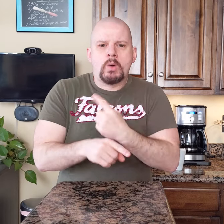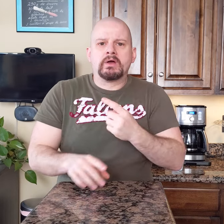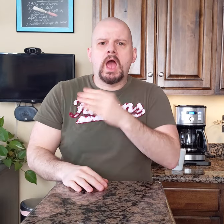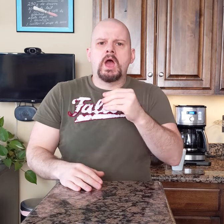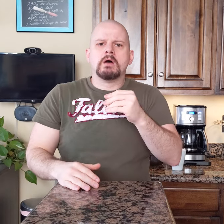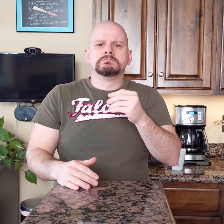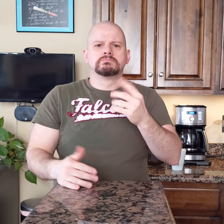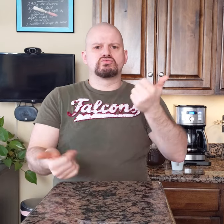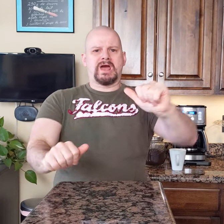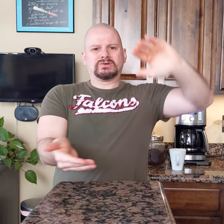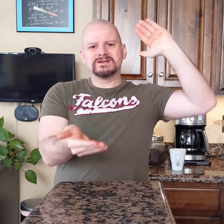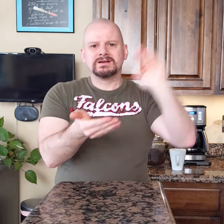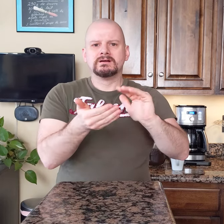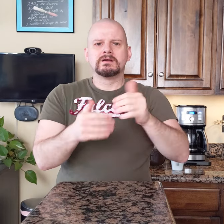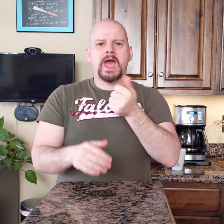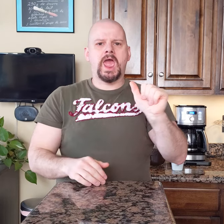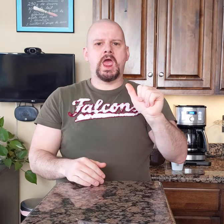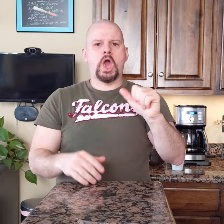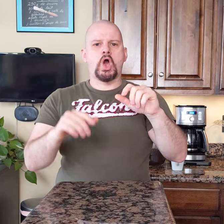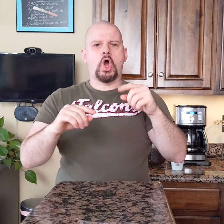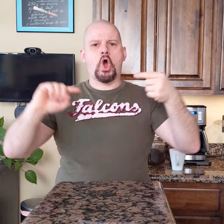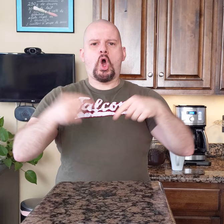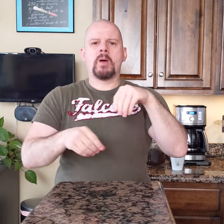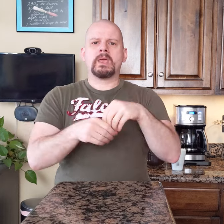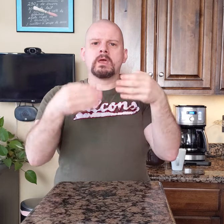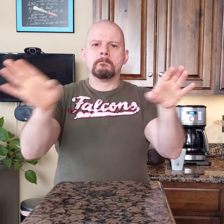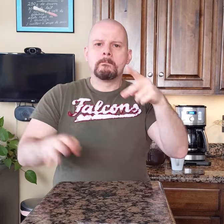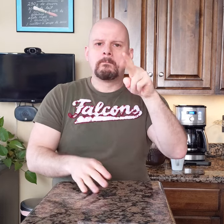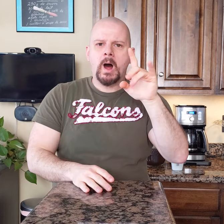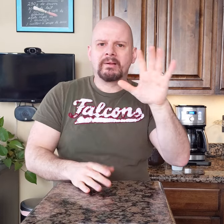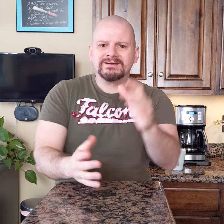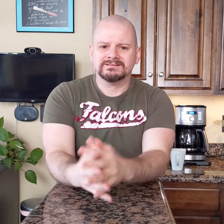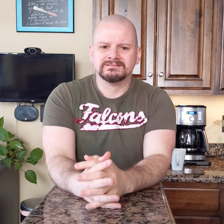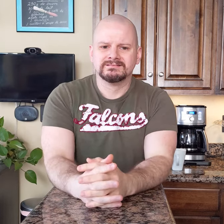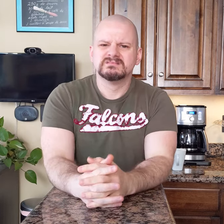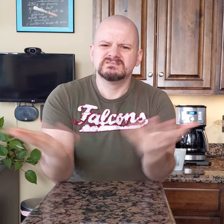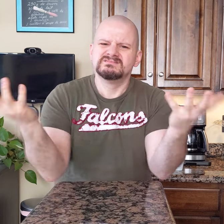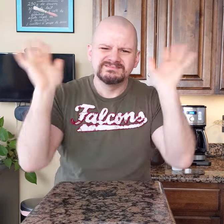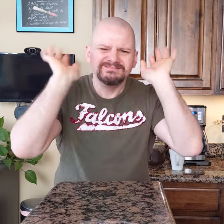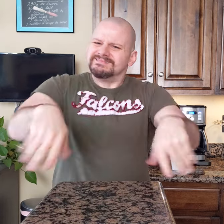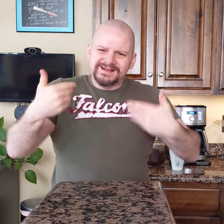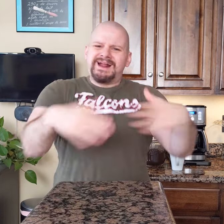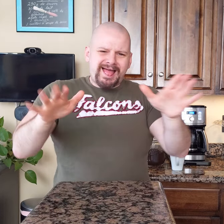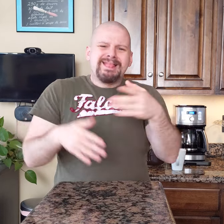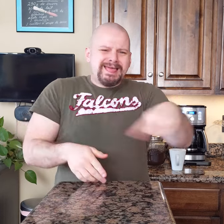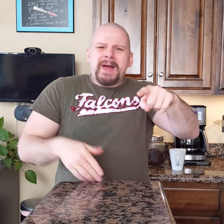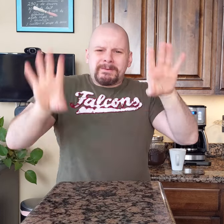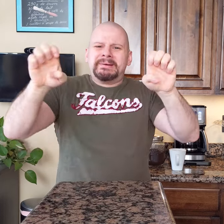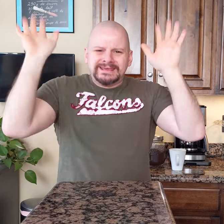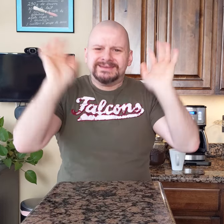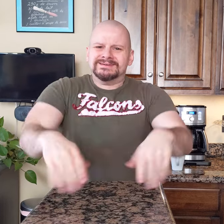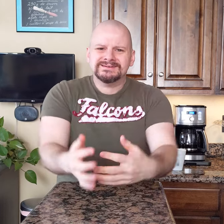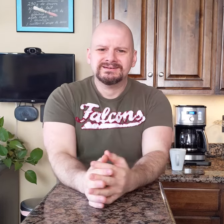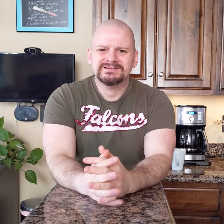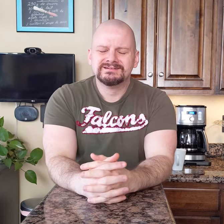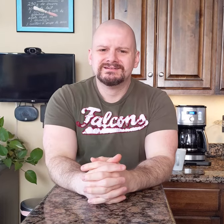This can reduce anything harmful in public. Just let them be!